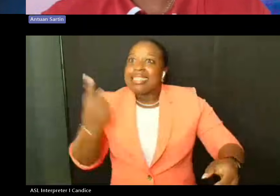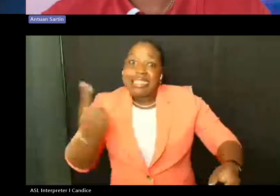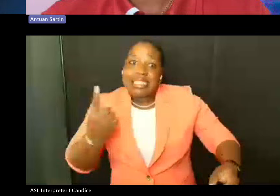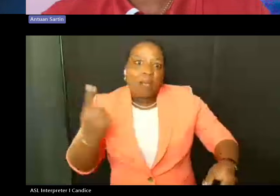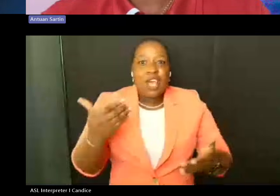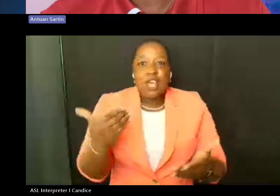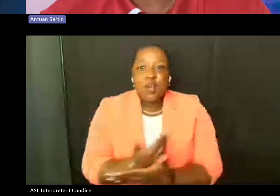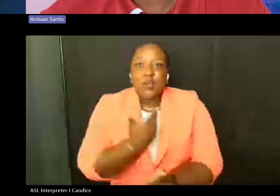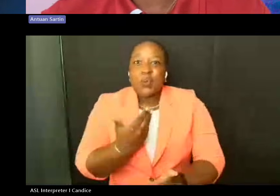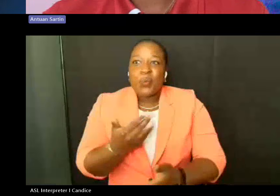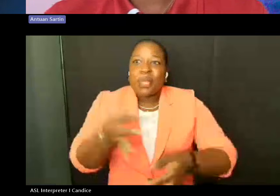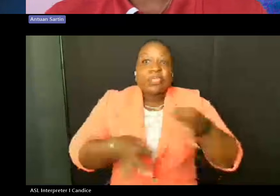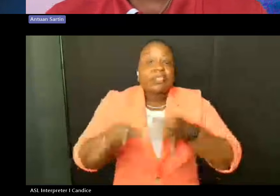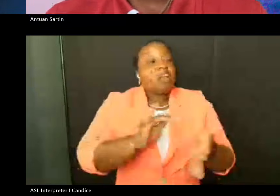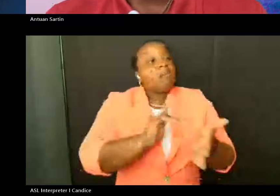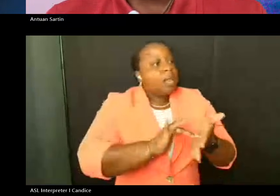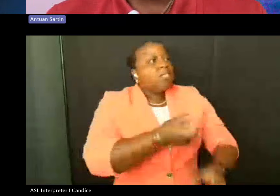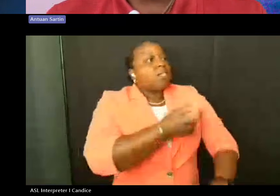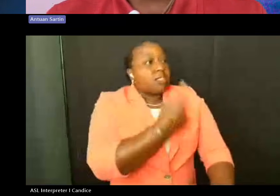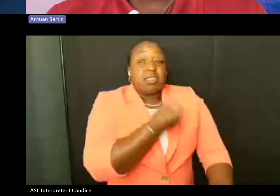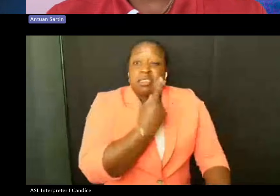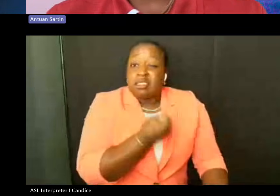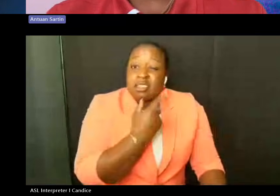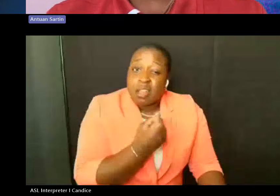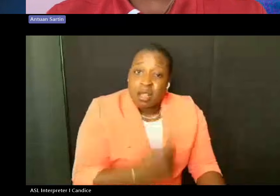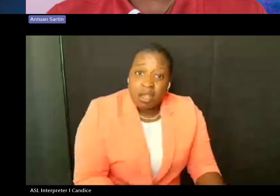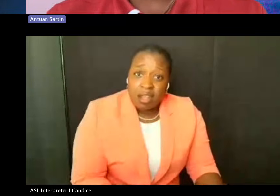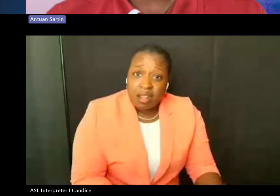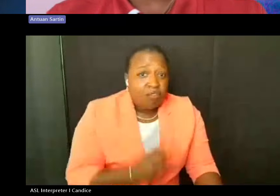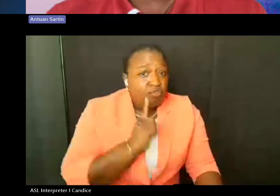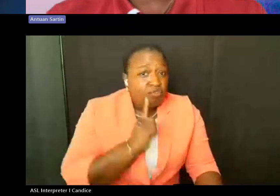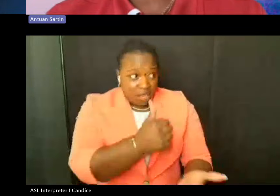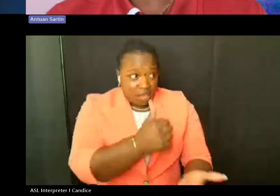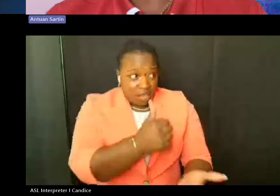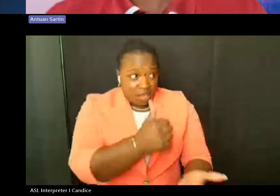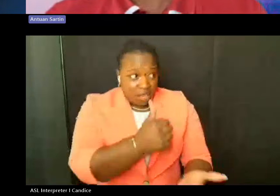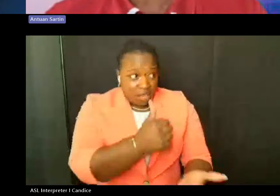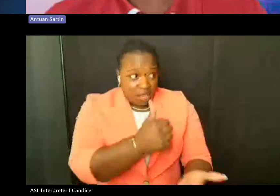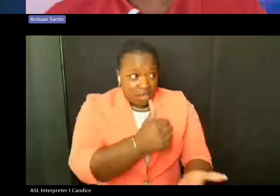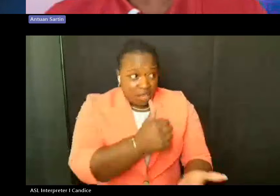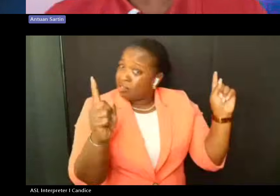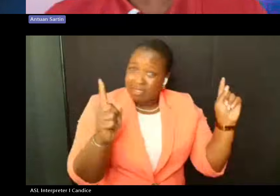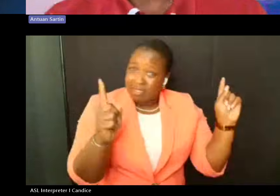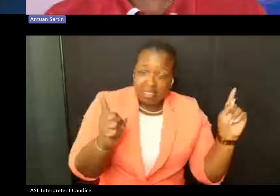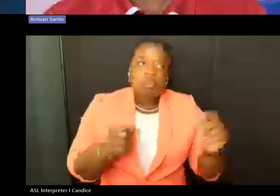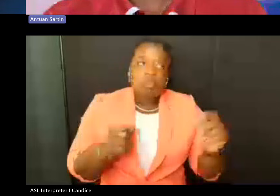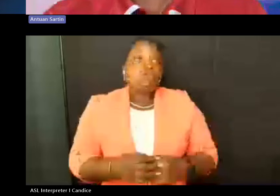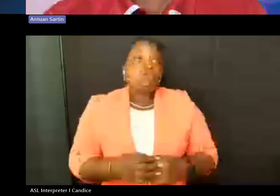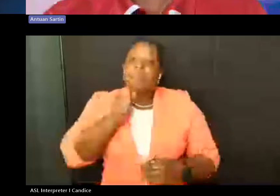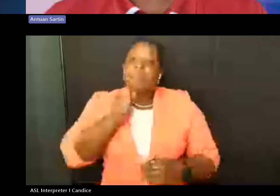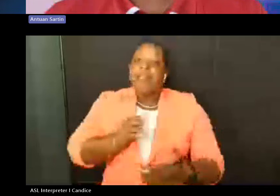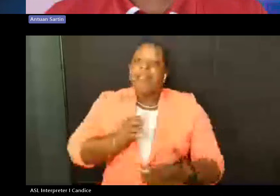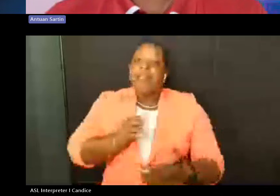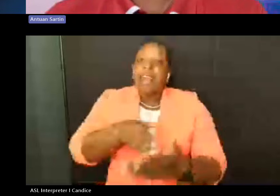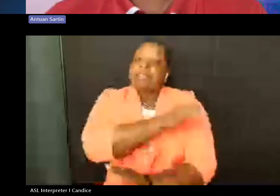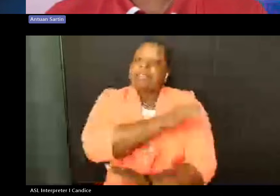taking medications daily, But again, I'm not against it. I just need to have a little bit more,